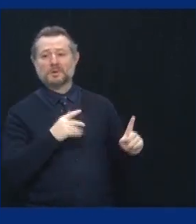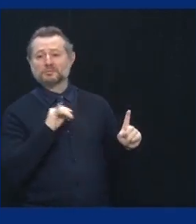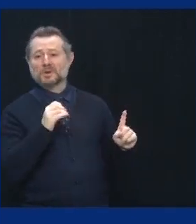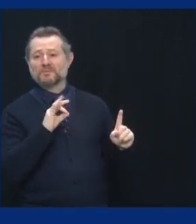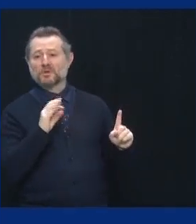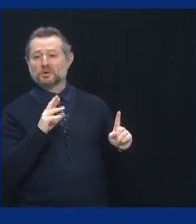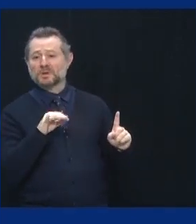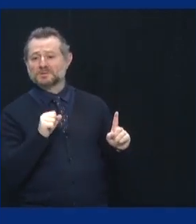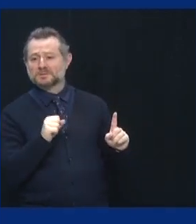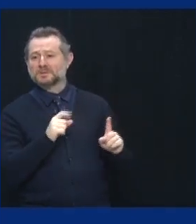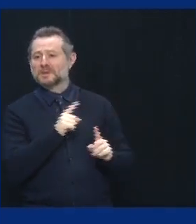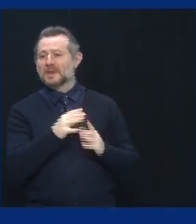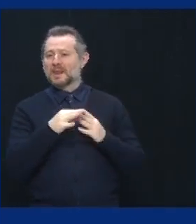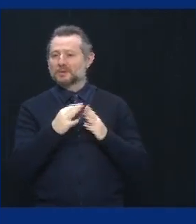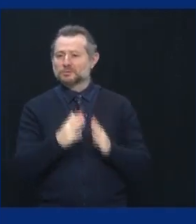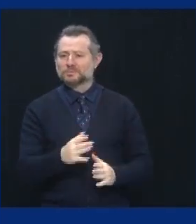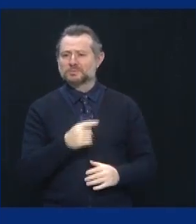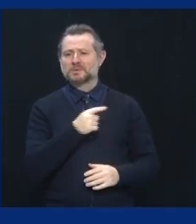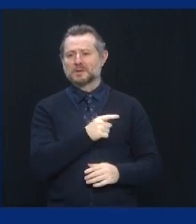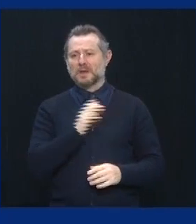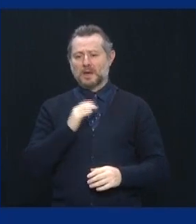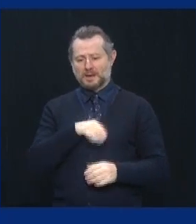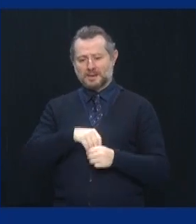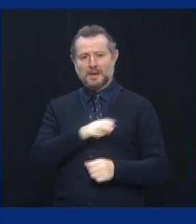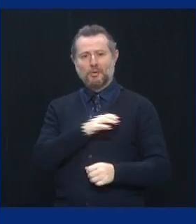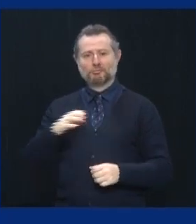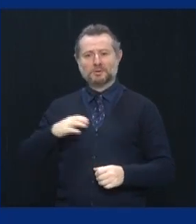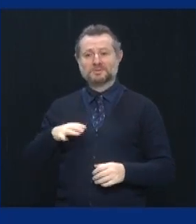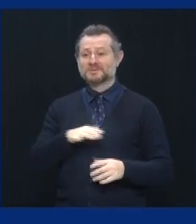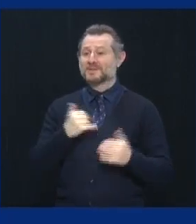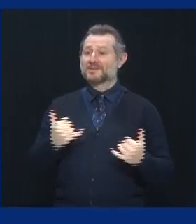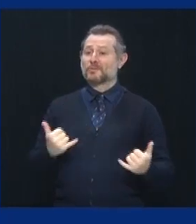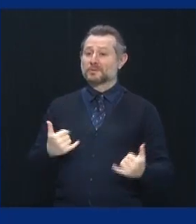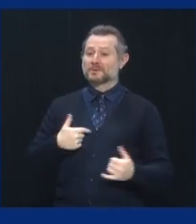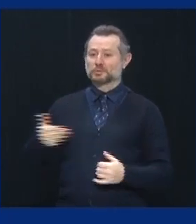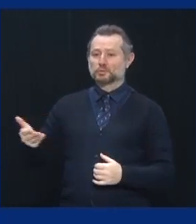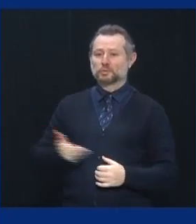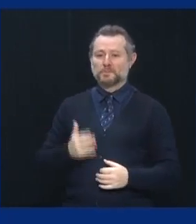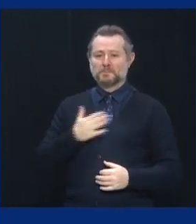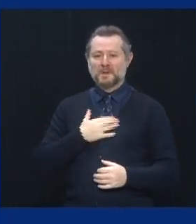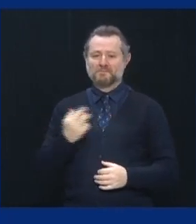GOVERNOR CUOMO FOR HIS LEADERSHIP IN SUPPORT OF OUR COMMUNITIES AND CHAIRMAN